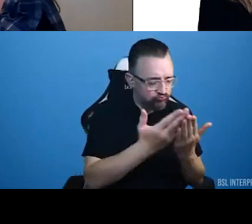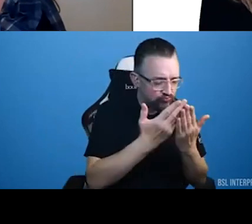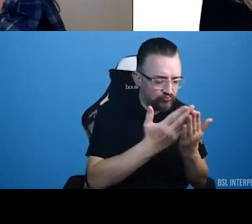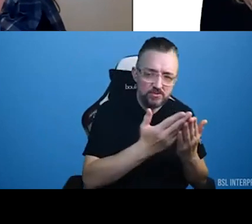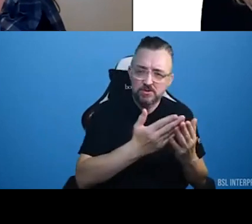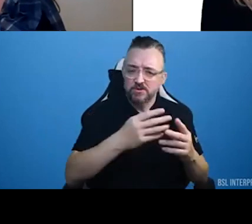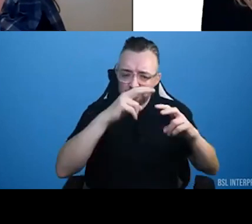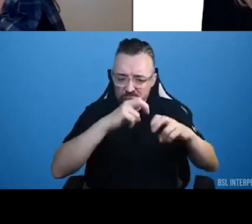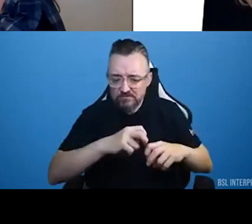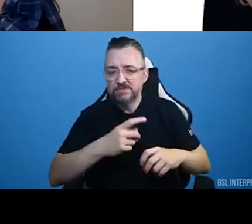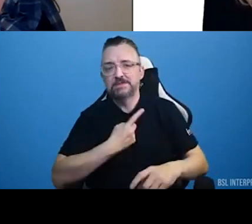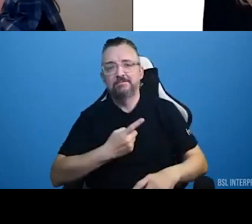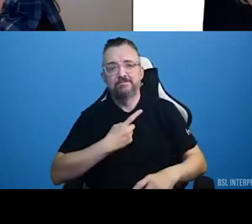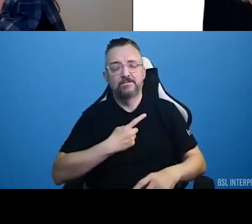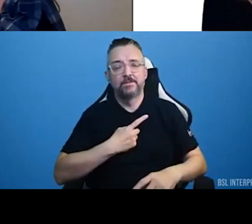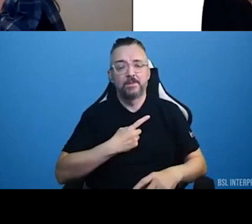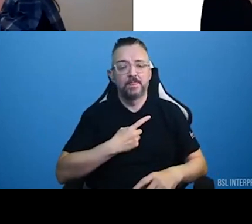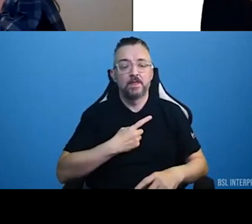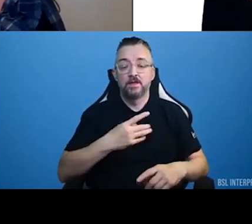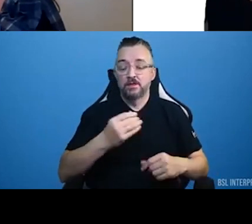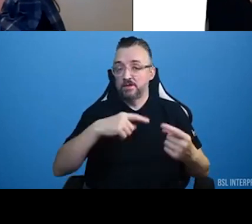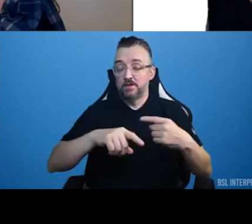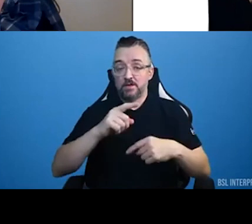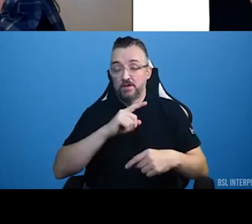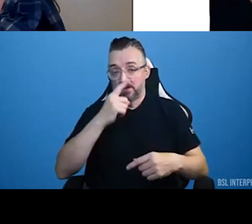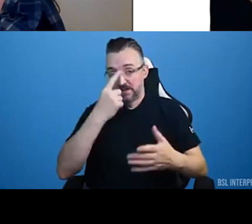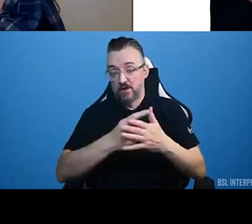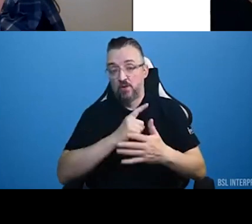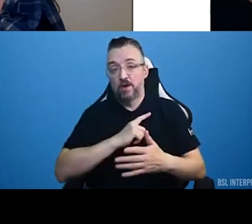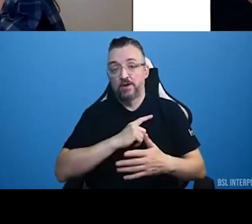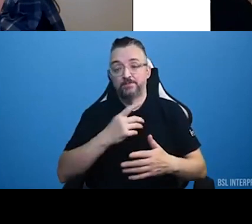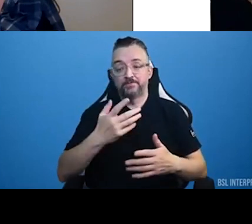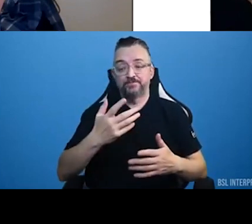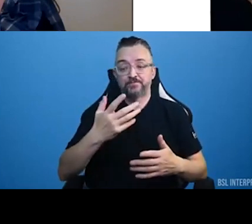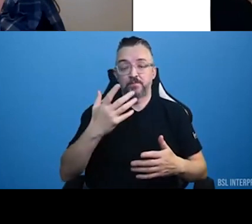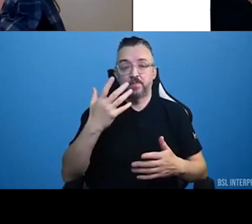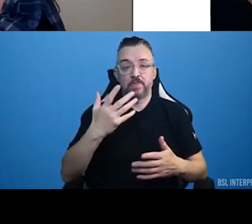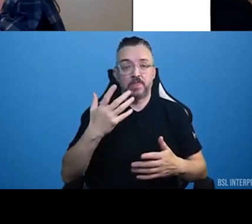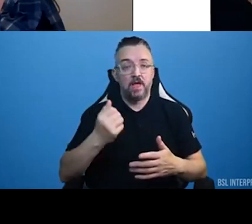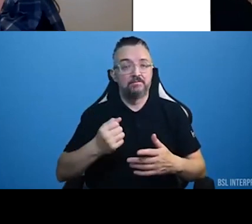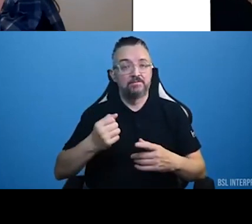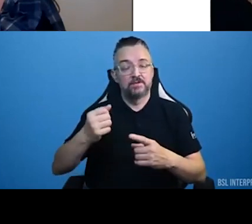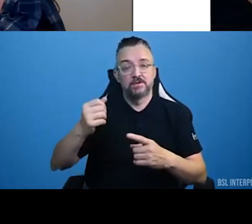and so many people just decide, well, because you've got the bachelor thesis, and you've got the masters thesis,